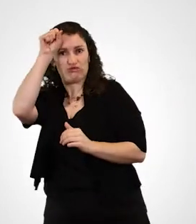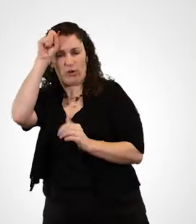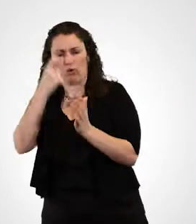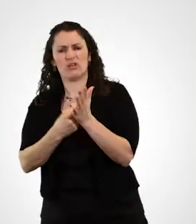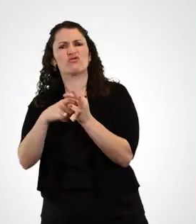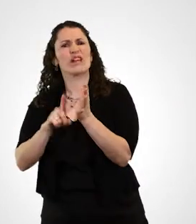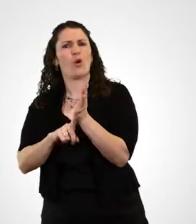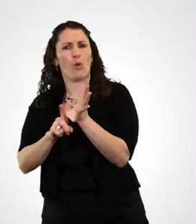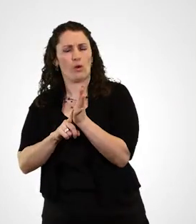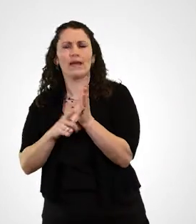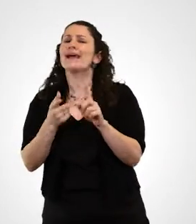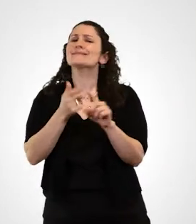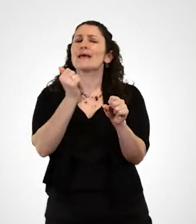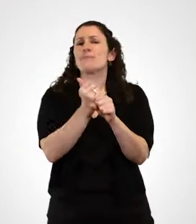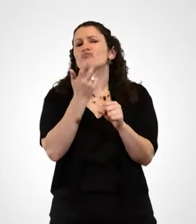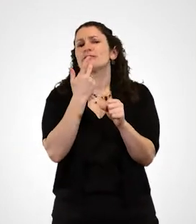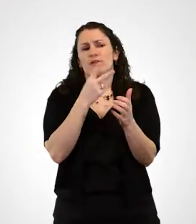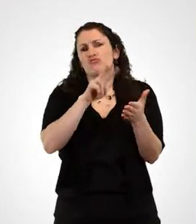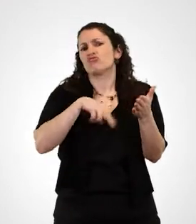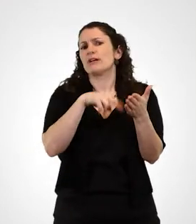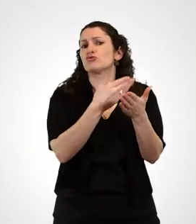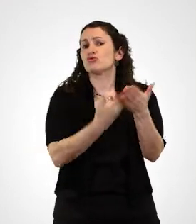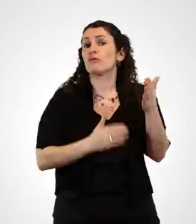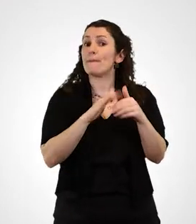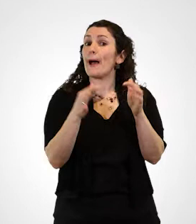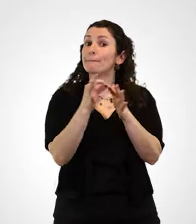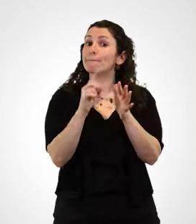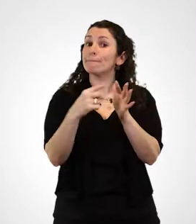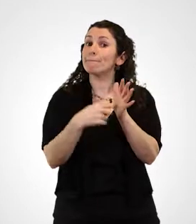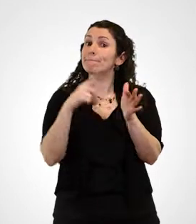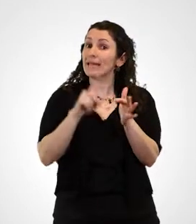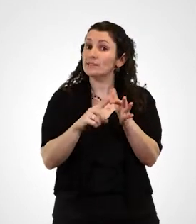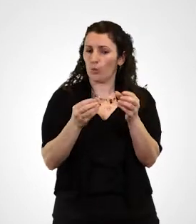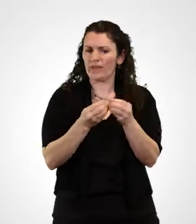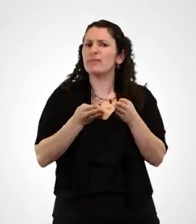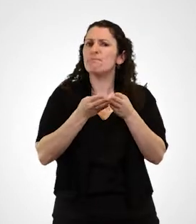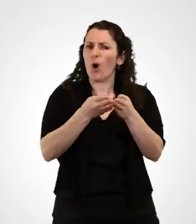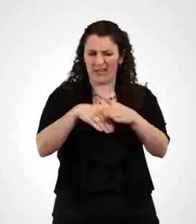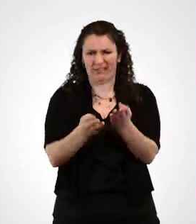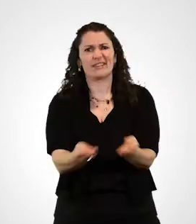about Pete putting a toy boat in the tub in the story, after they read about that in the story,